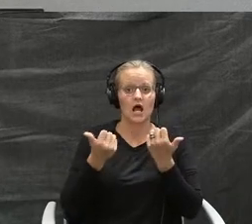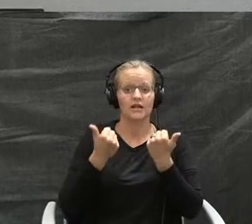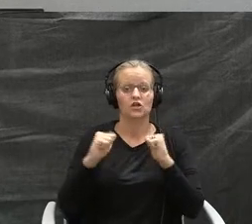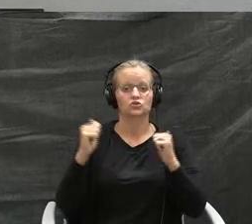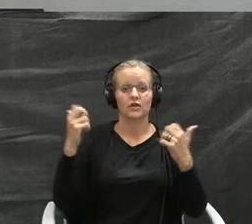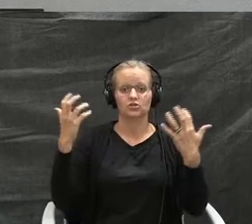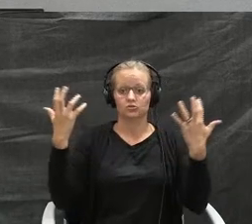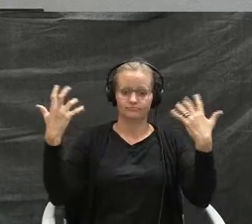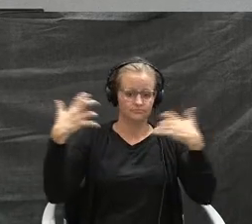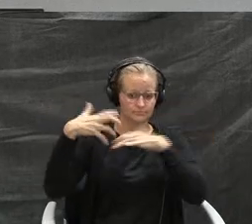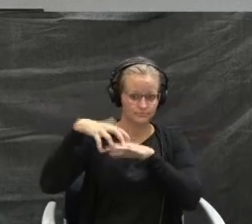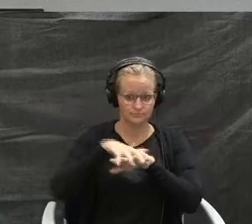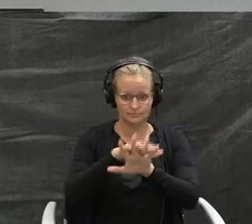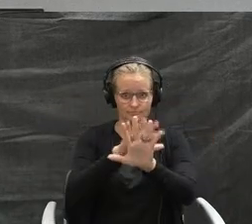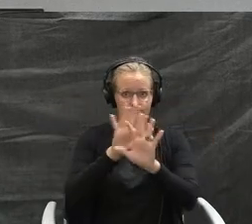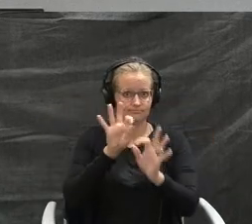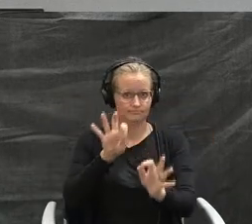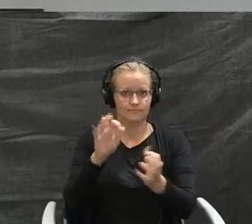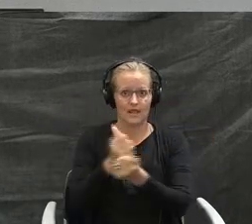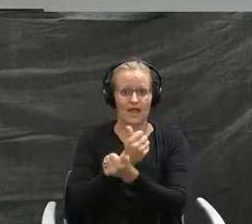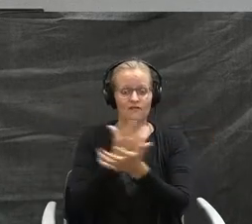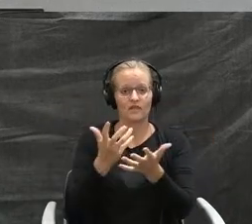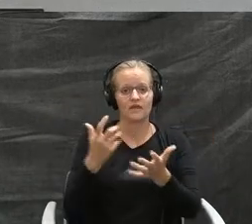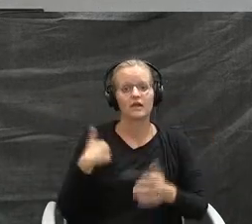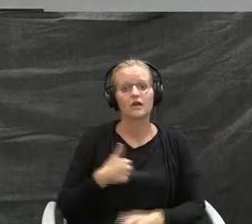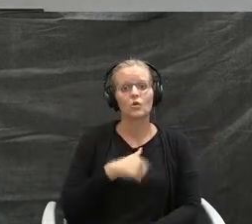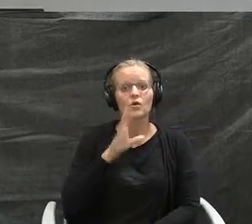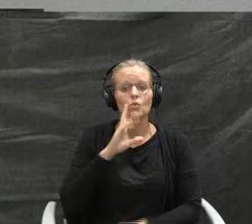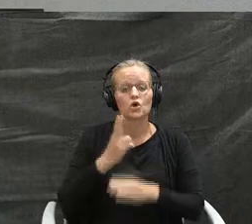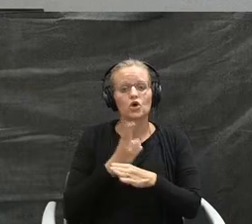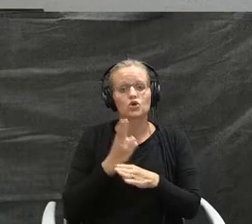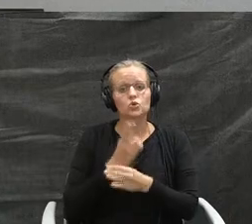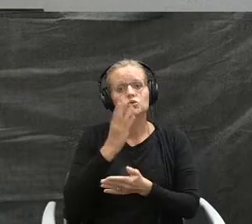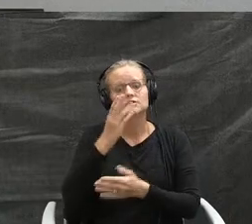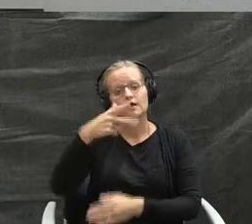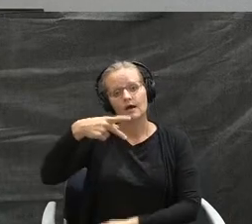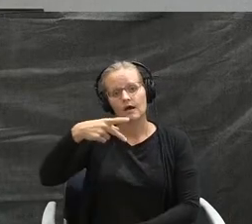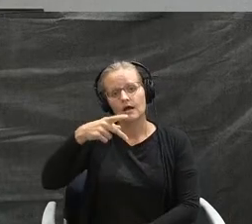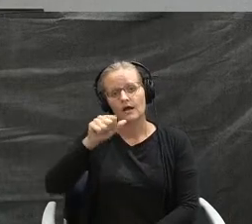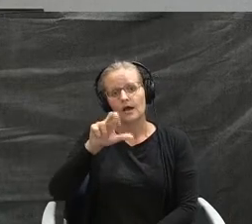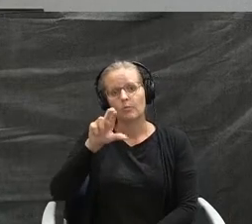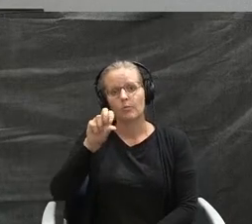Paris to some degree to help us with supervision when the teacher isn't in the room.